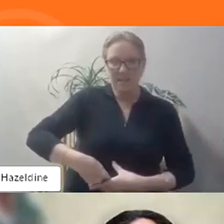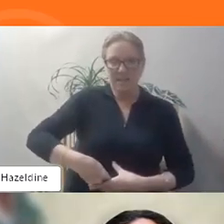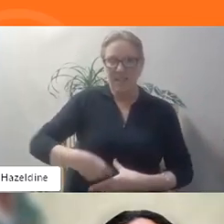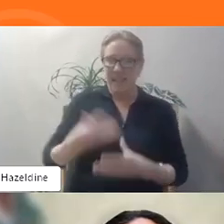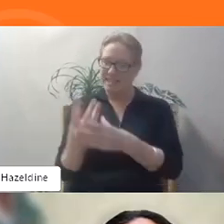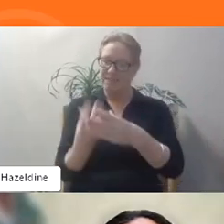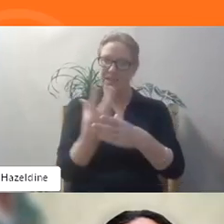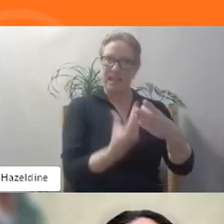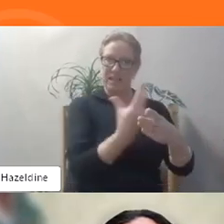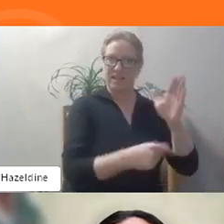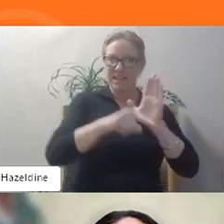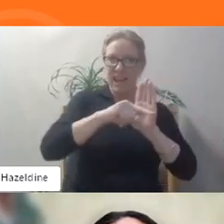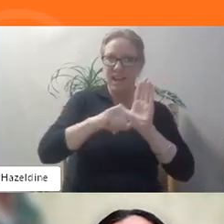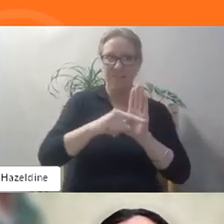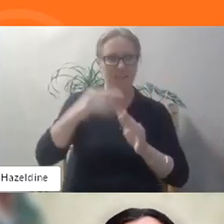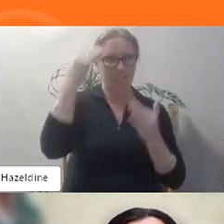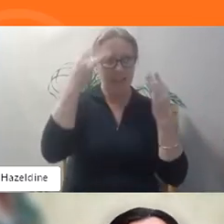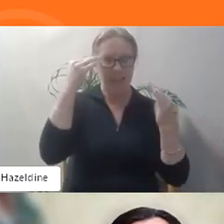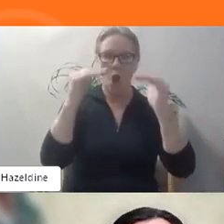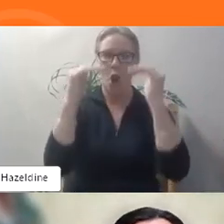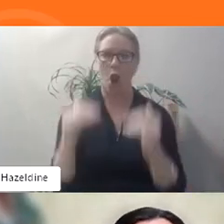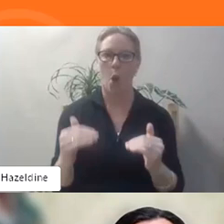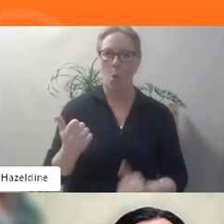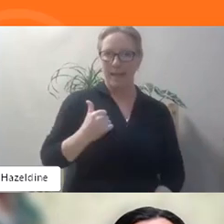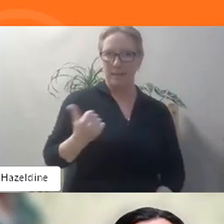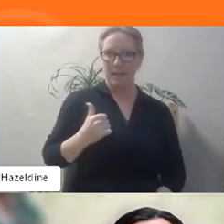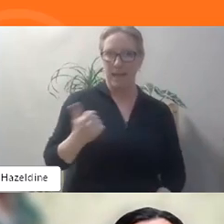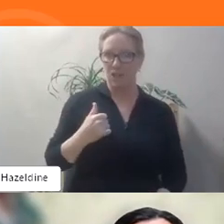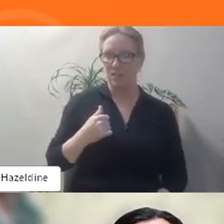those low expectations. That's in teachers even when they're not